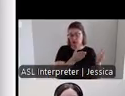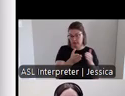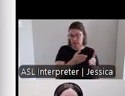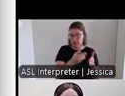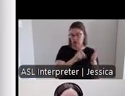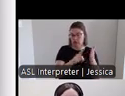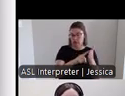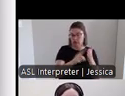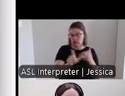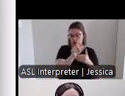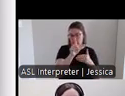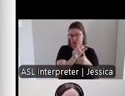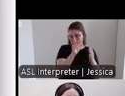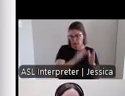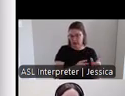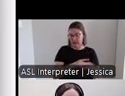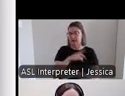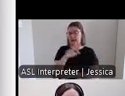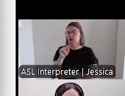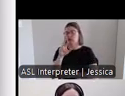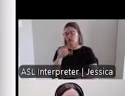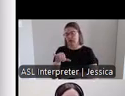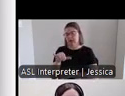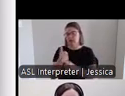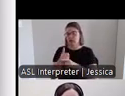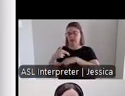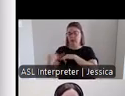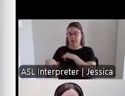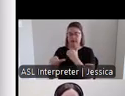and Tracy Vyse, Reference Assistant (Engineering and Science),